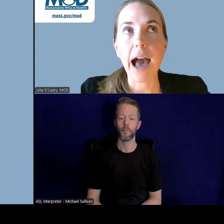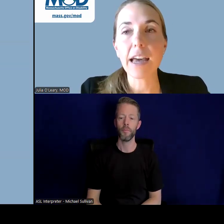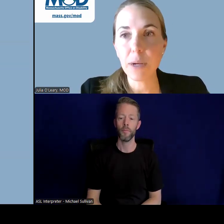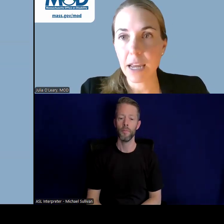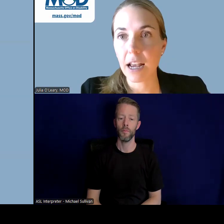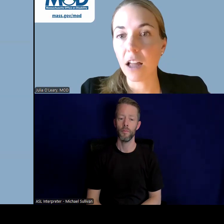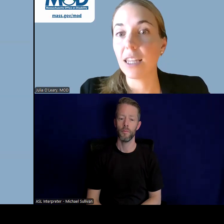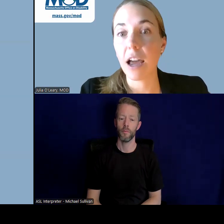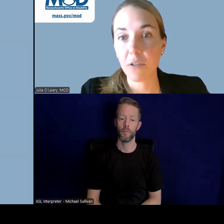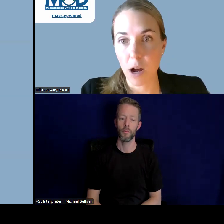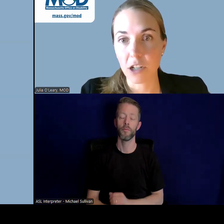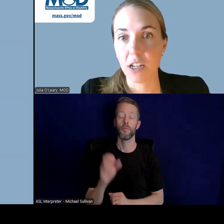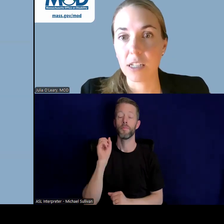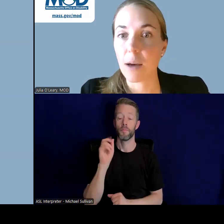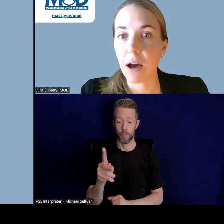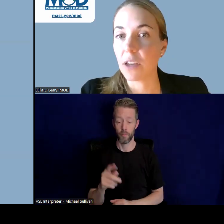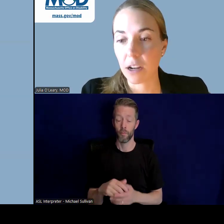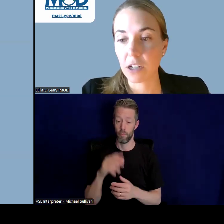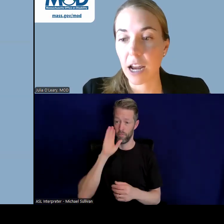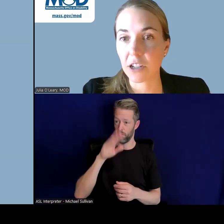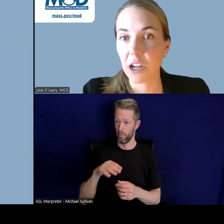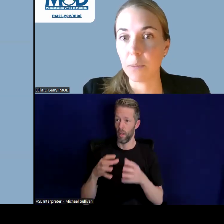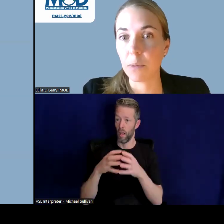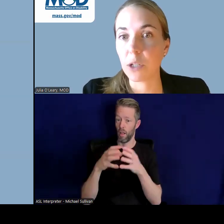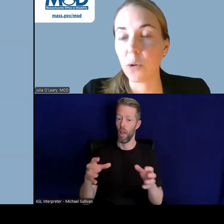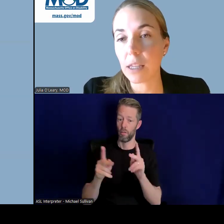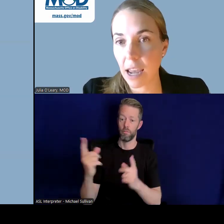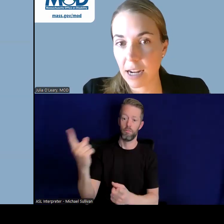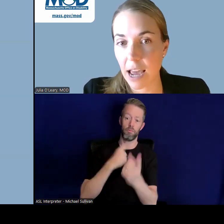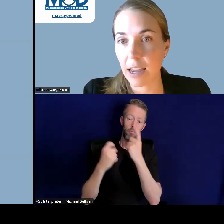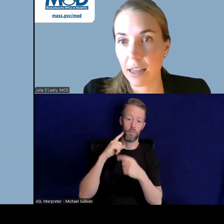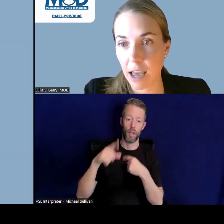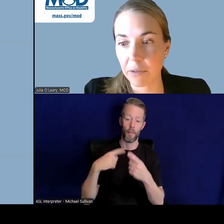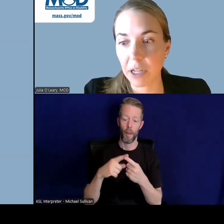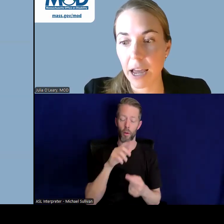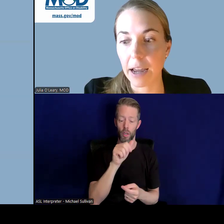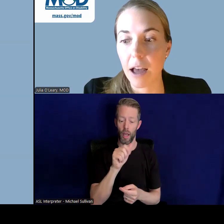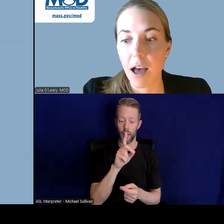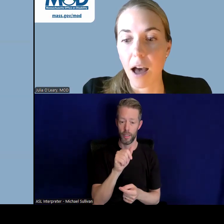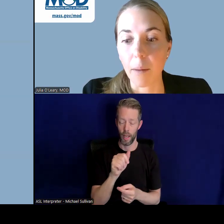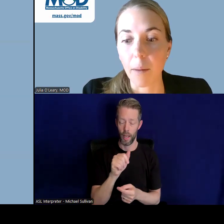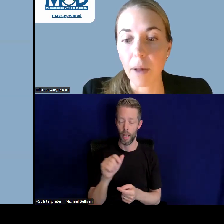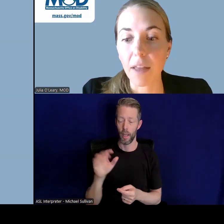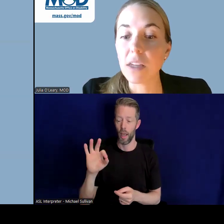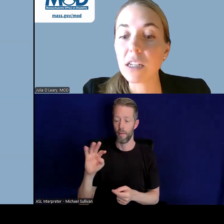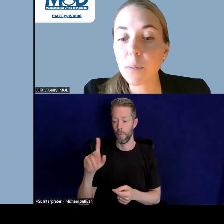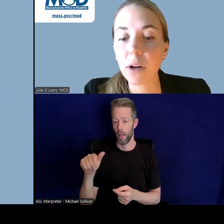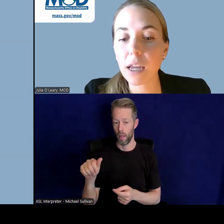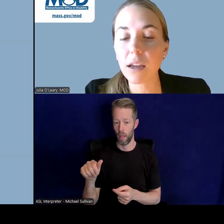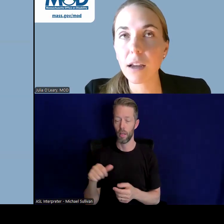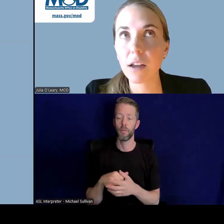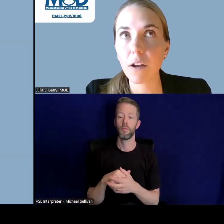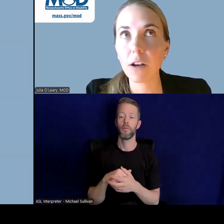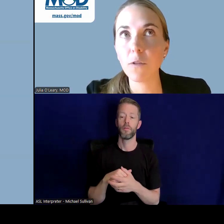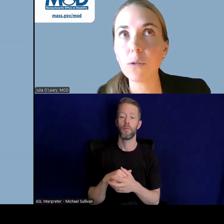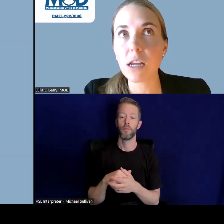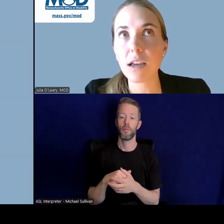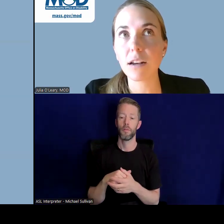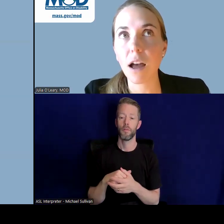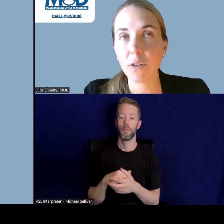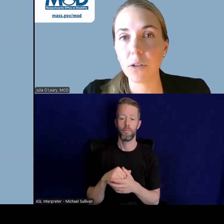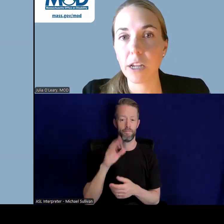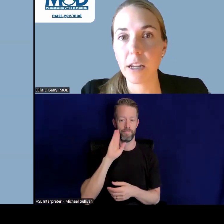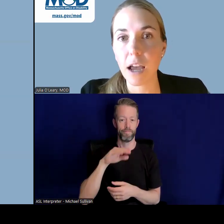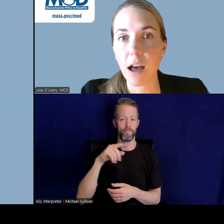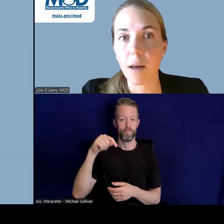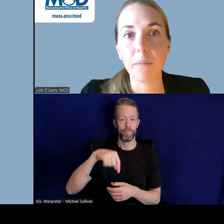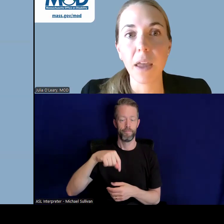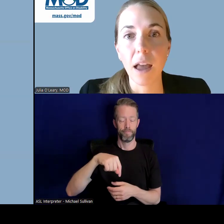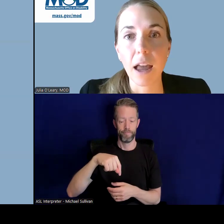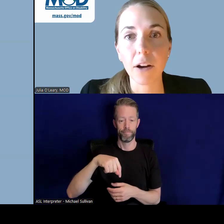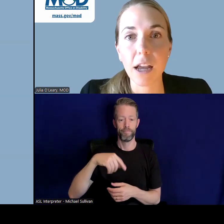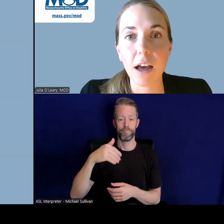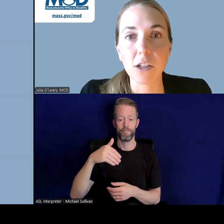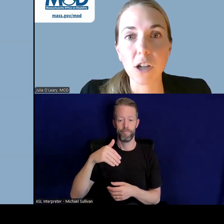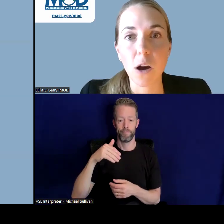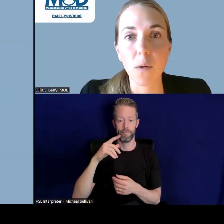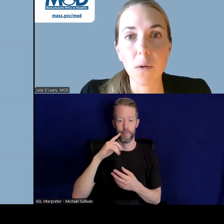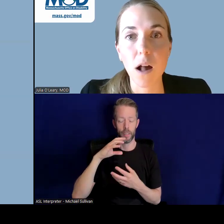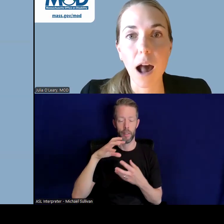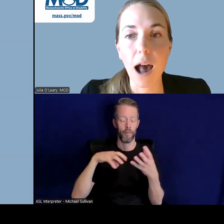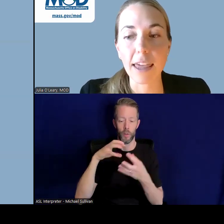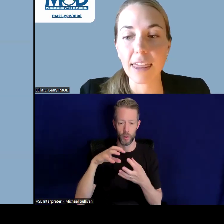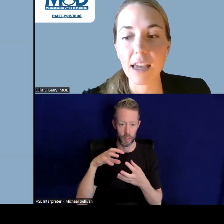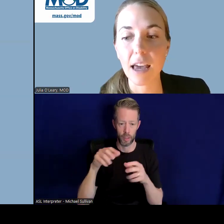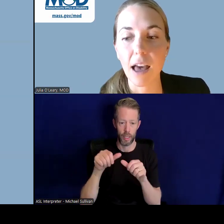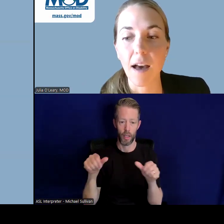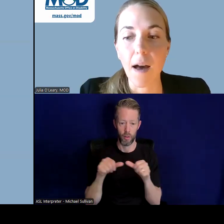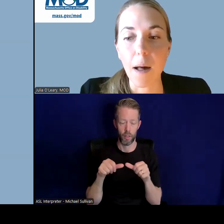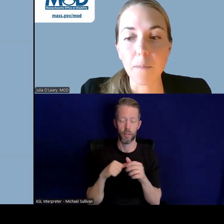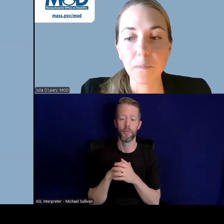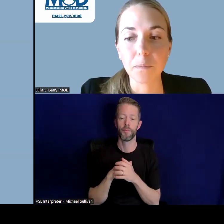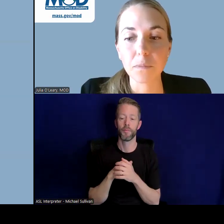All right. So, I have been getting a lot of questions about the intersection between the ADA and the FMLA, and this is a pretty confusing and convoluted area.